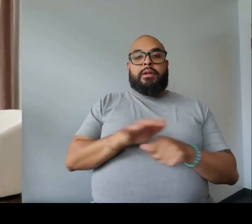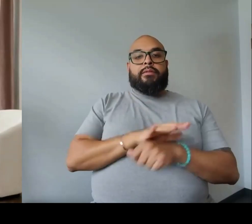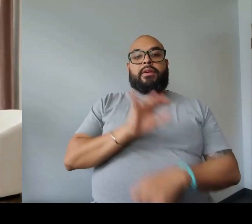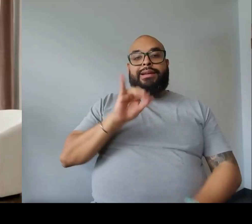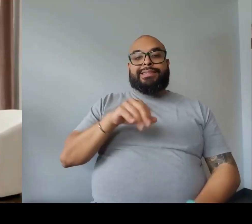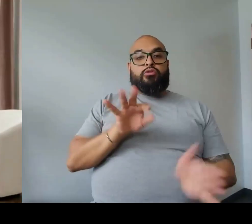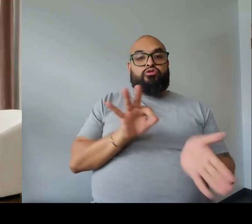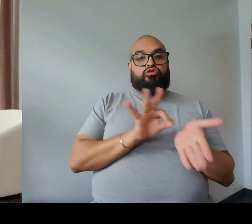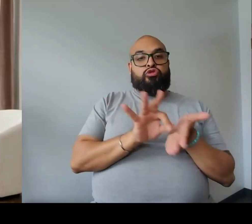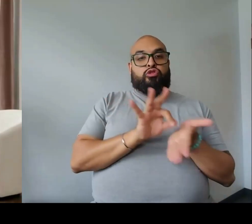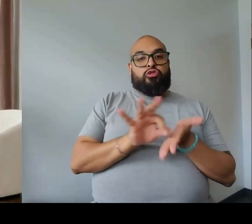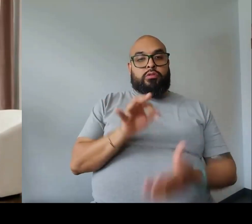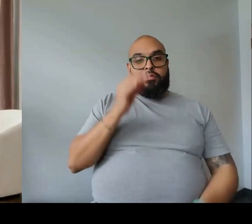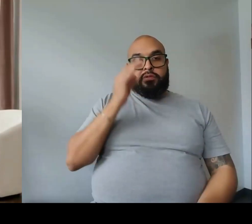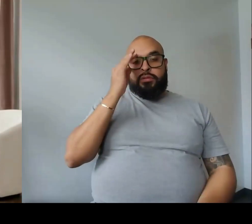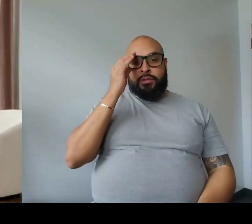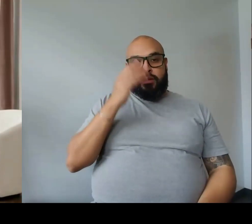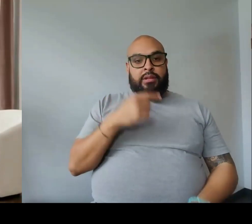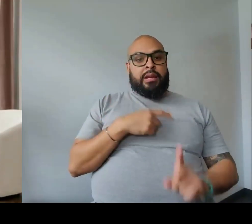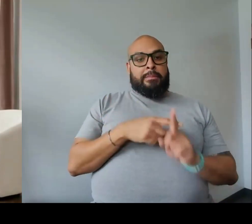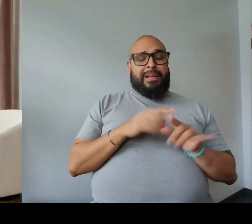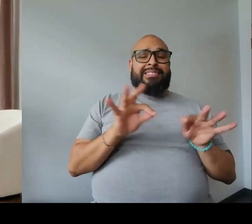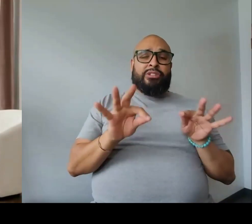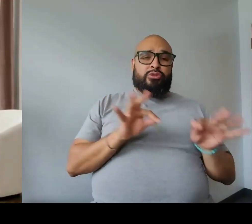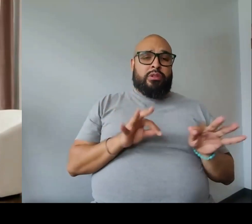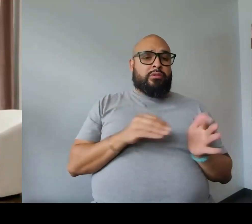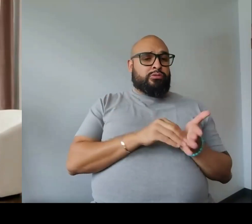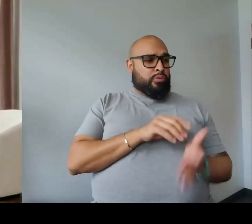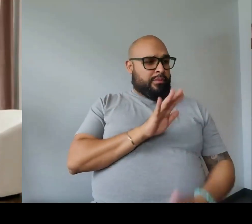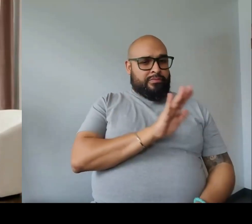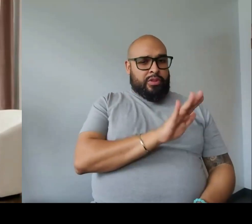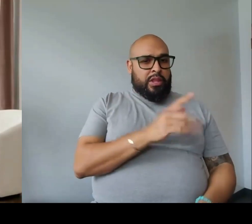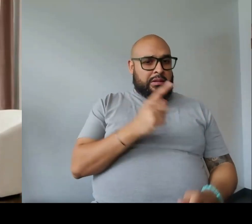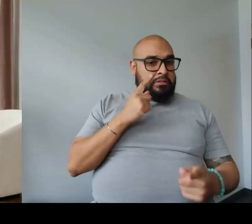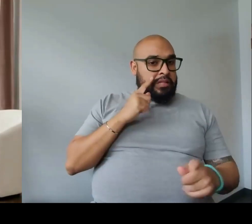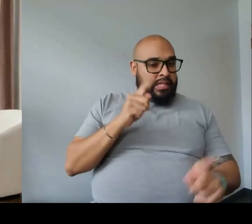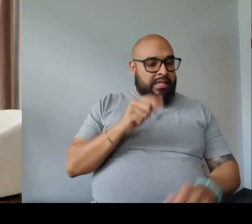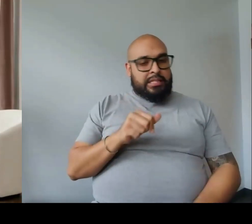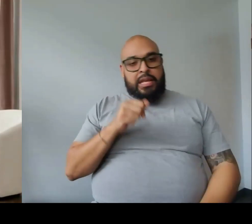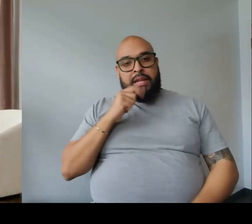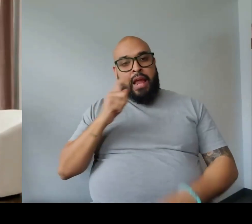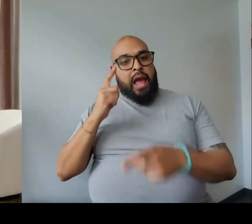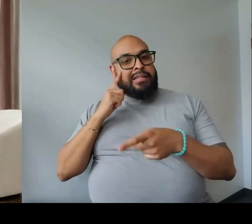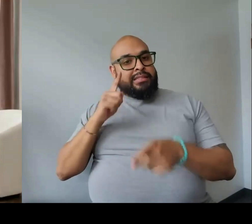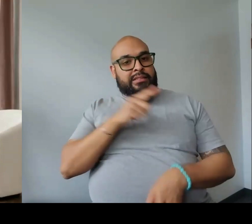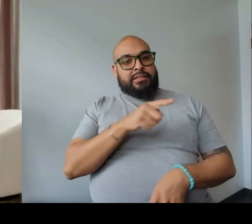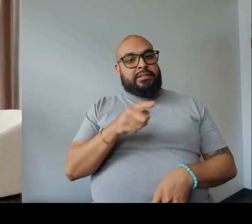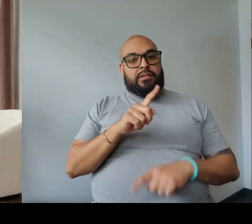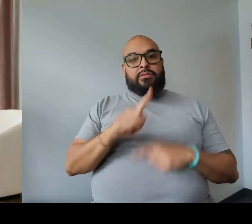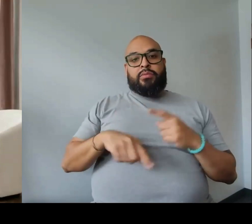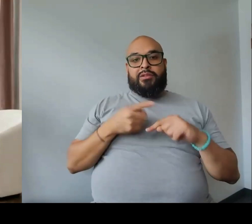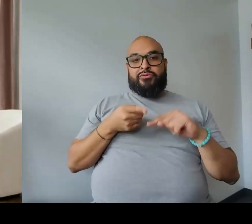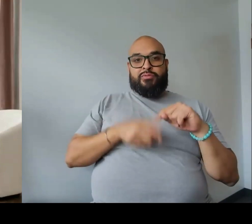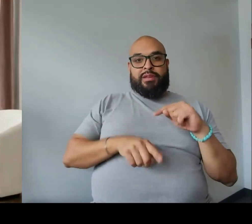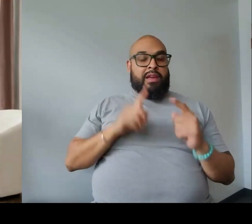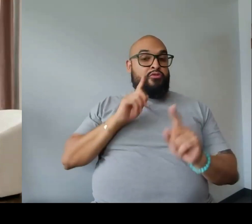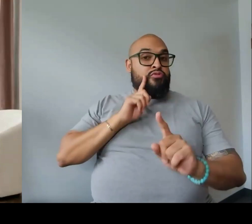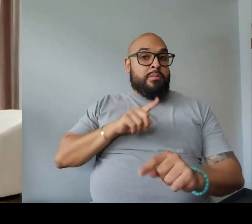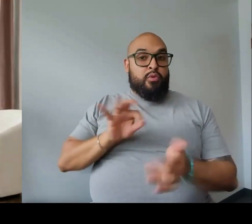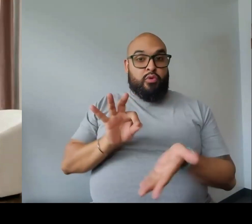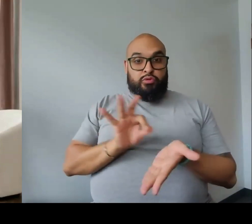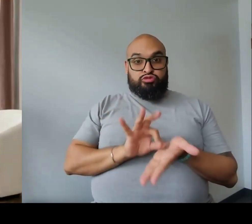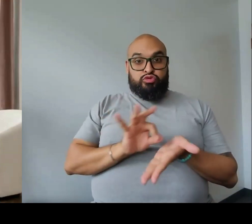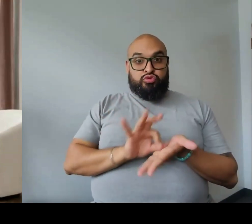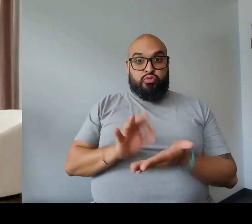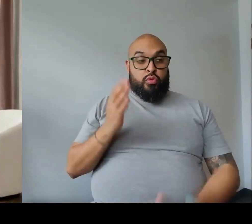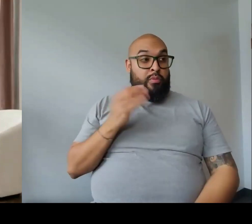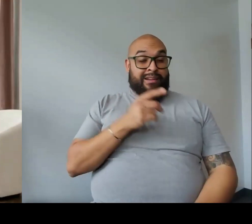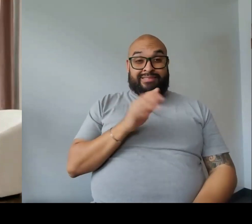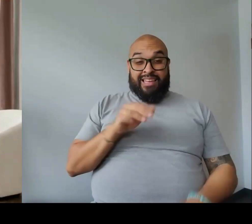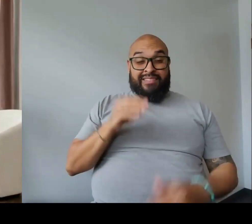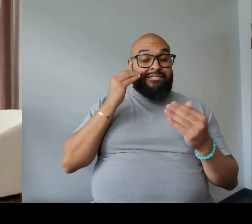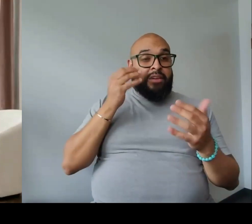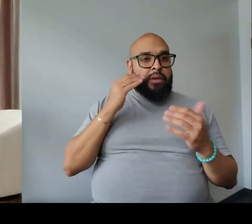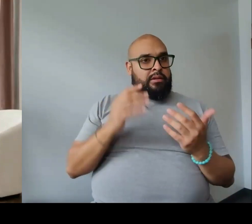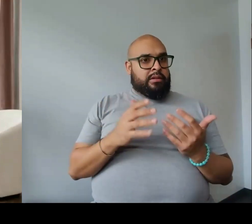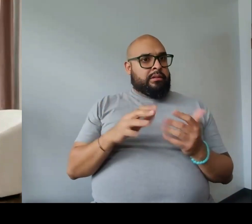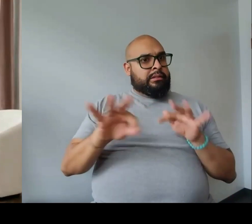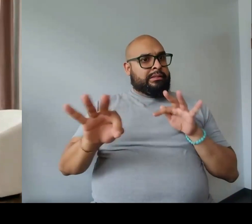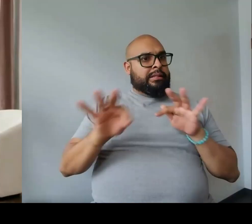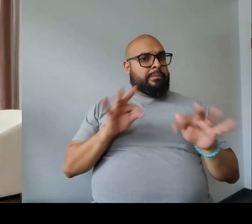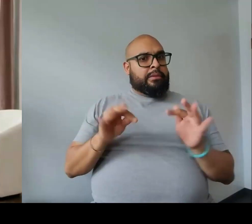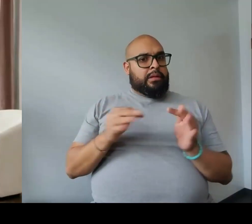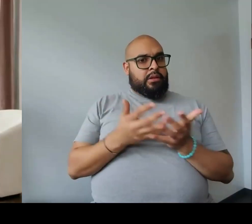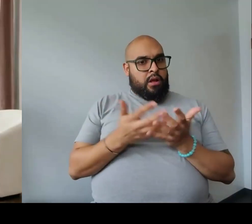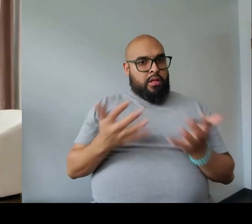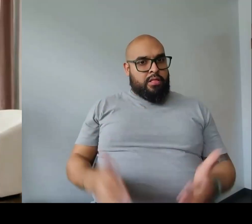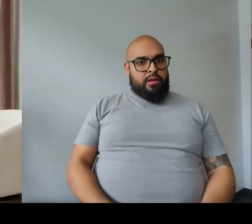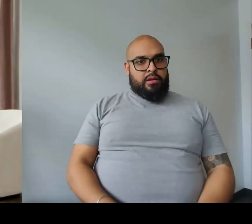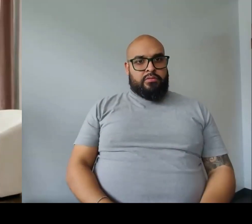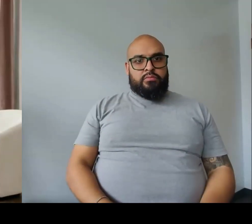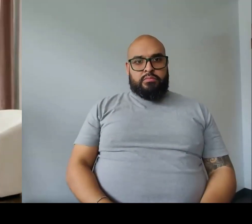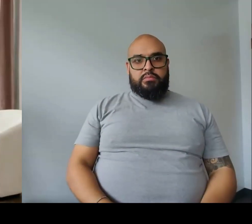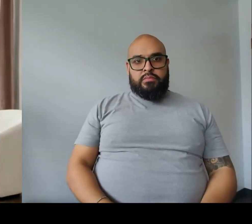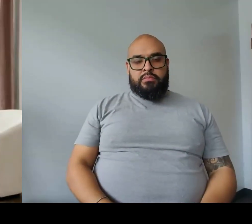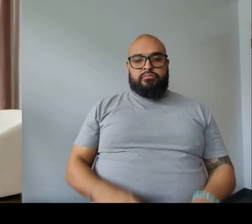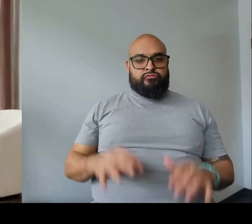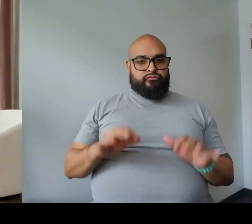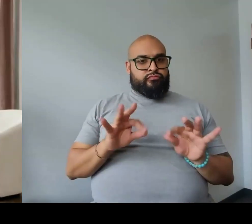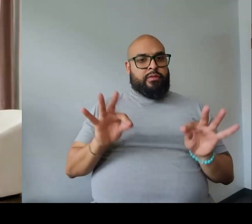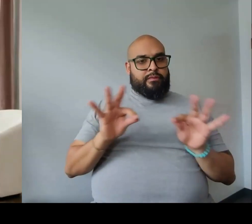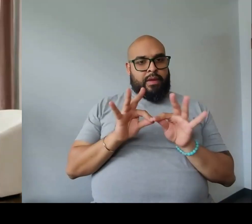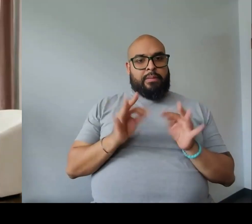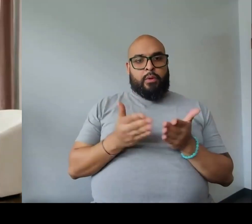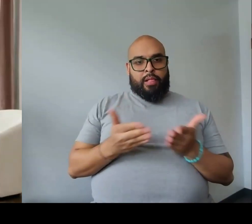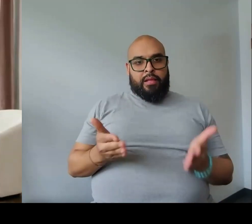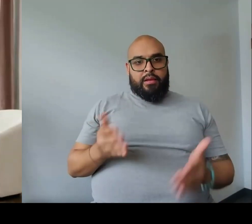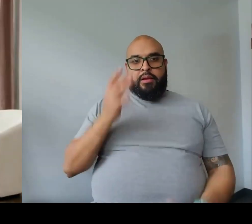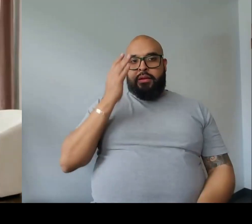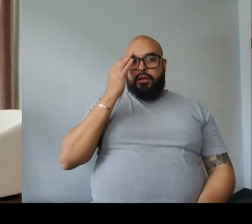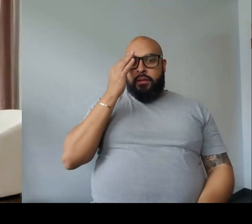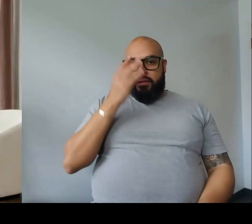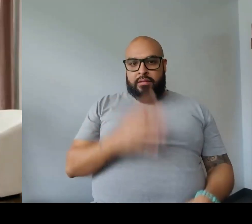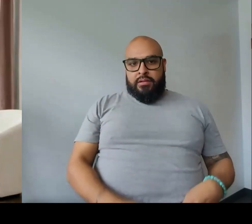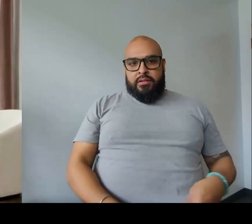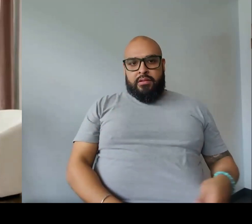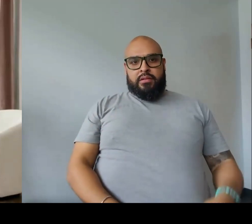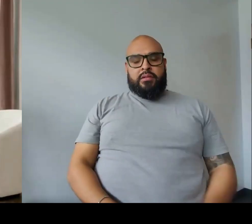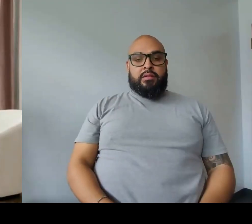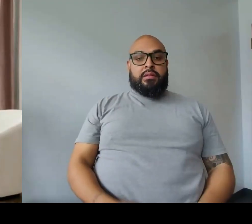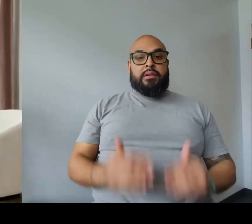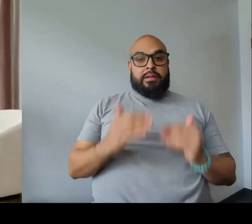And anecdotally describing what a student was able to do and not able to do when you can't report a score, because that information tells you very, very valuable, actionable things, beyond just a score.